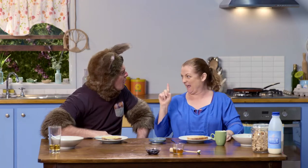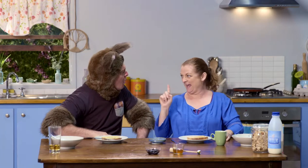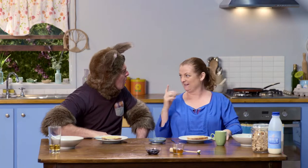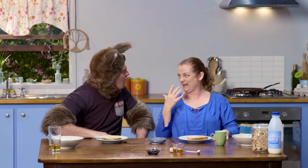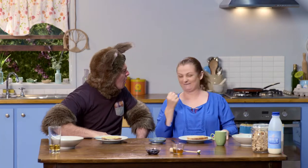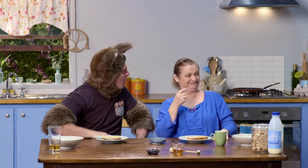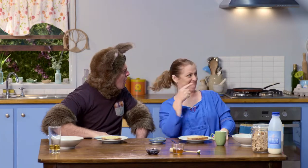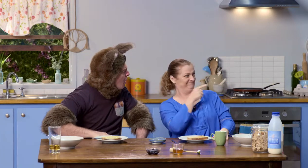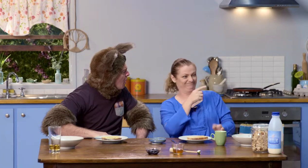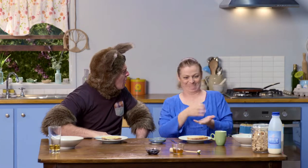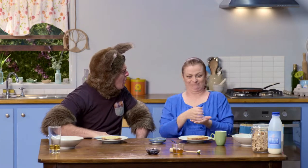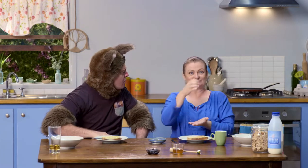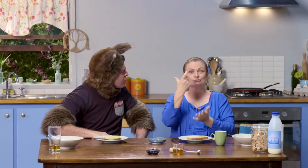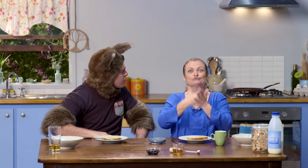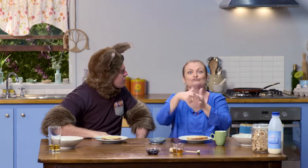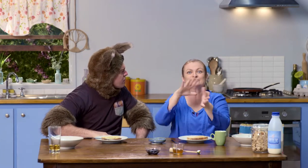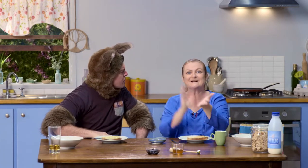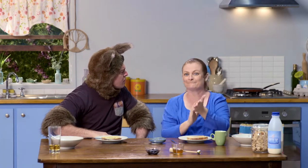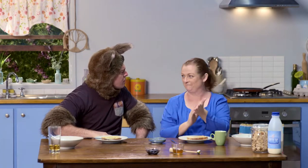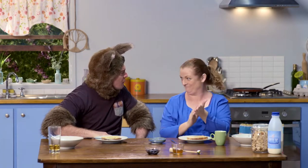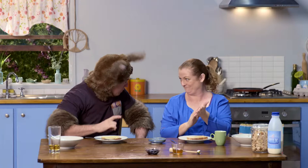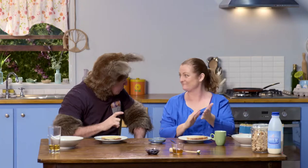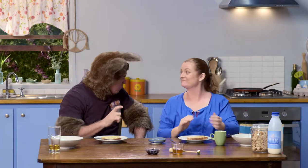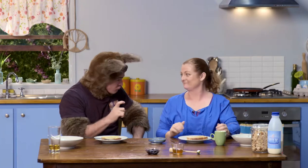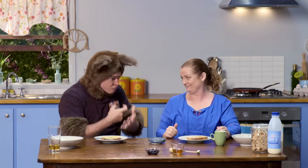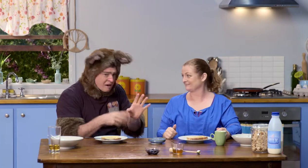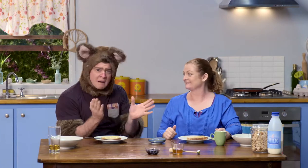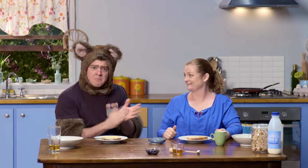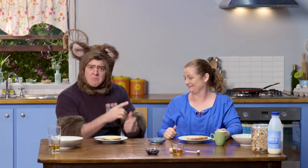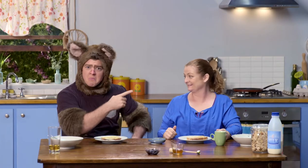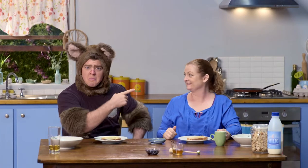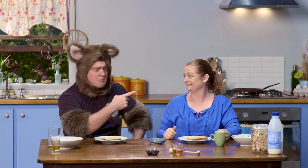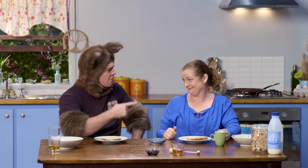But we do have some cream in the fridge. Cream?